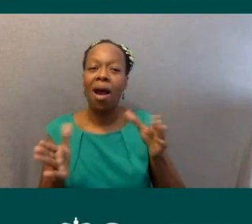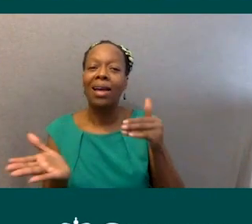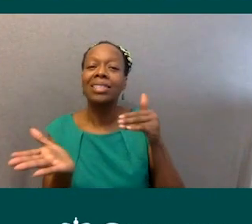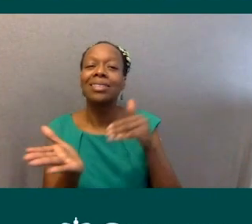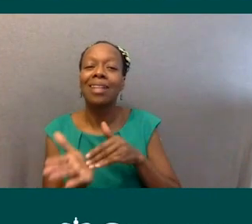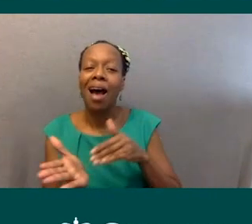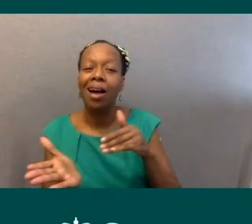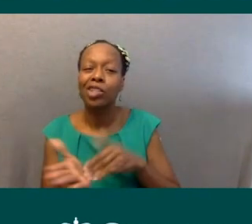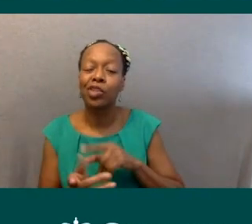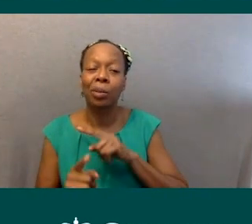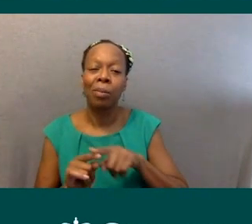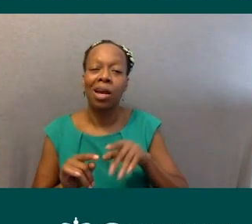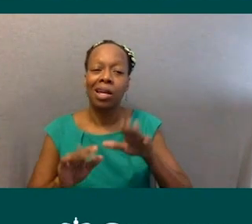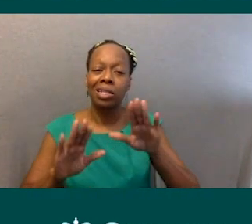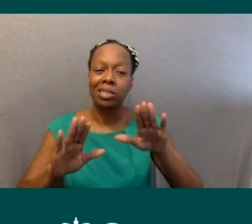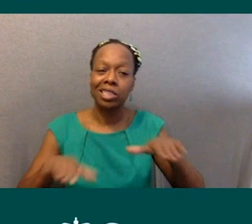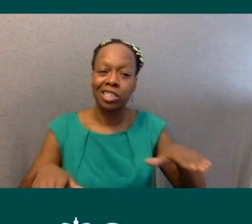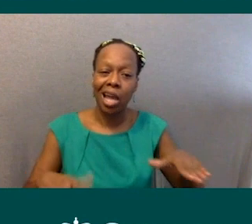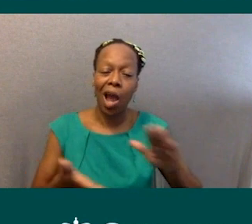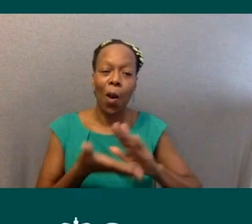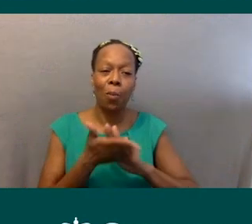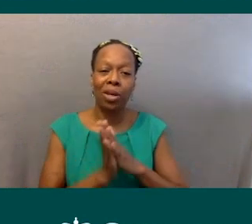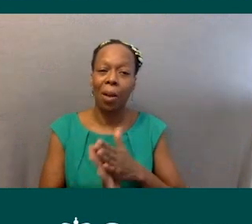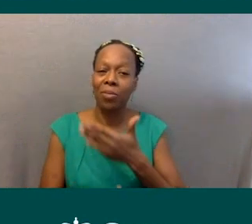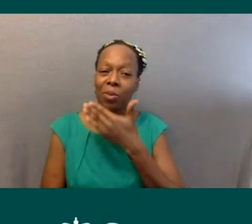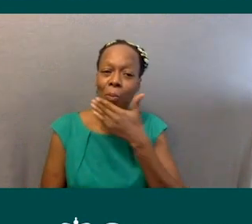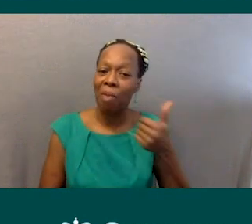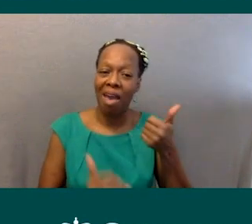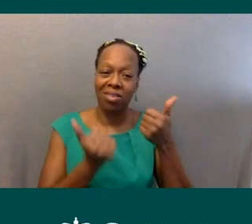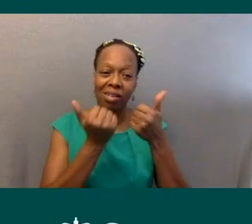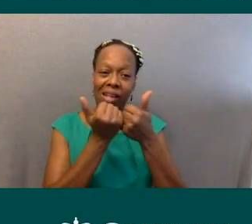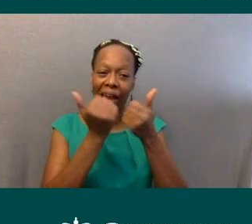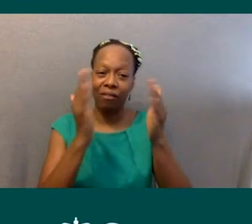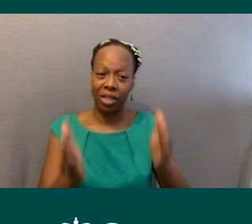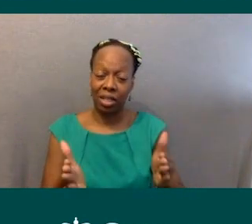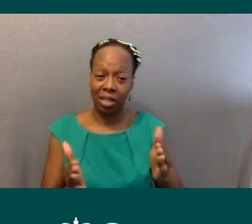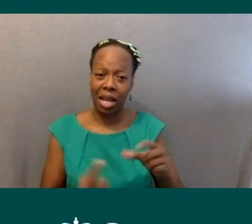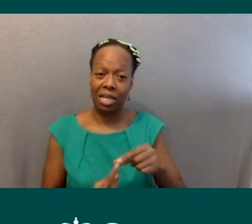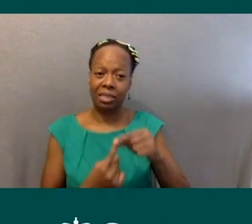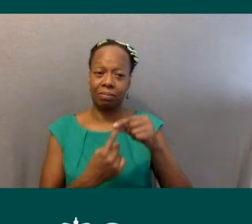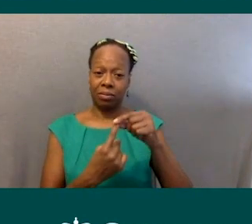the child is gonna be the best advocate. And when children are young,